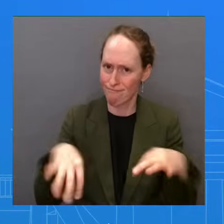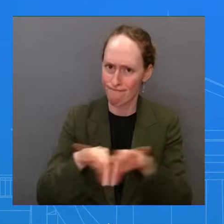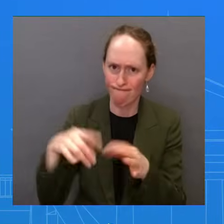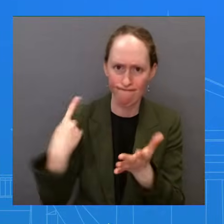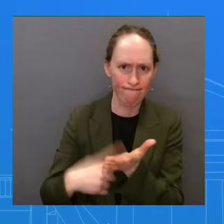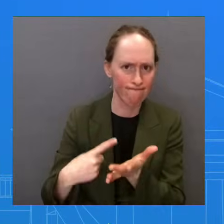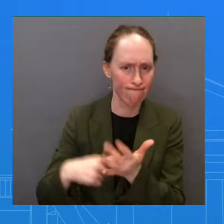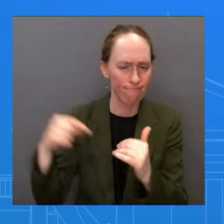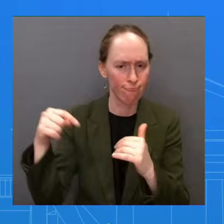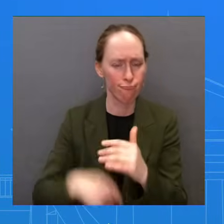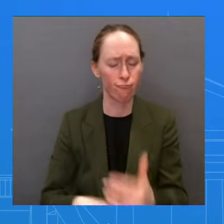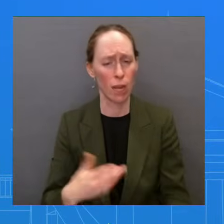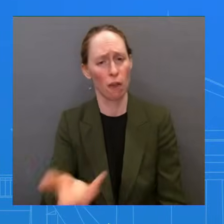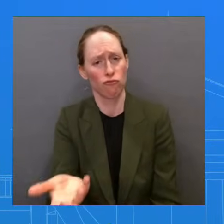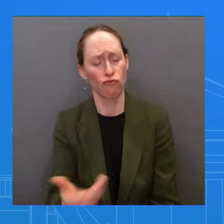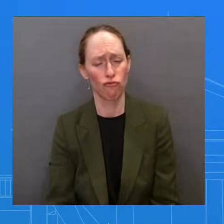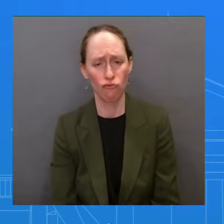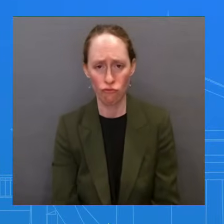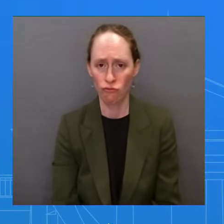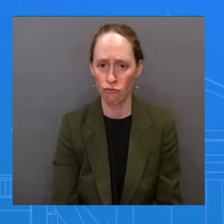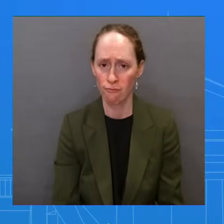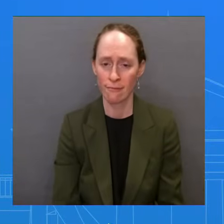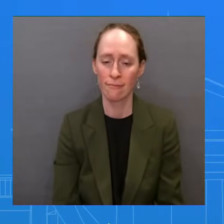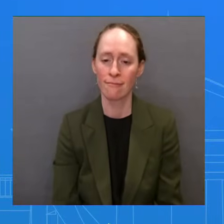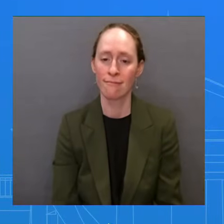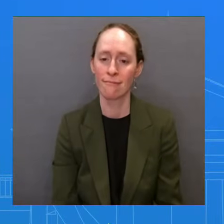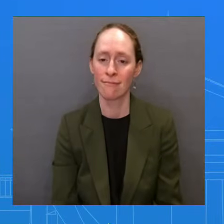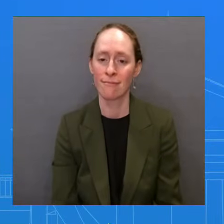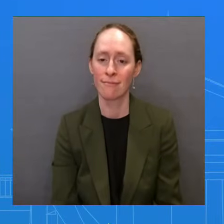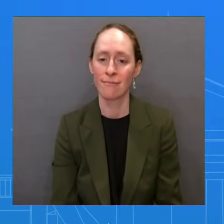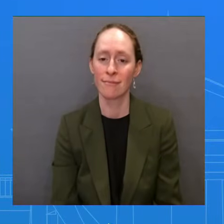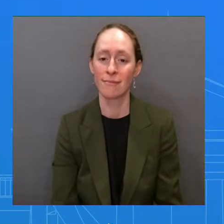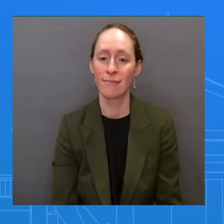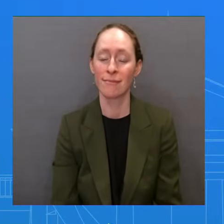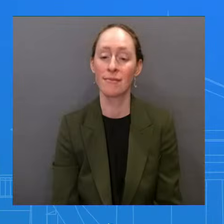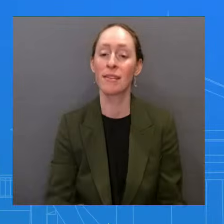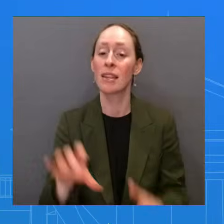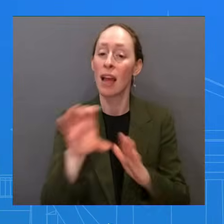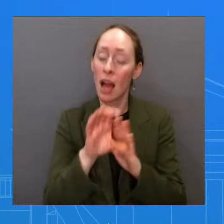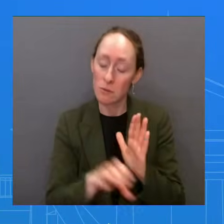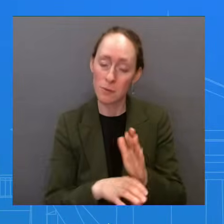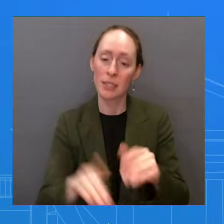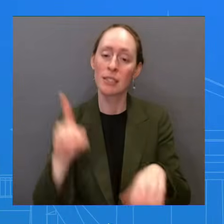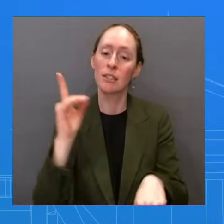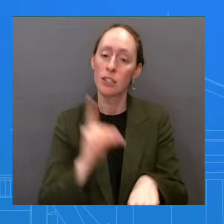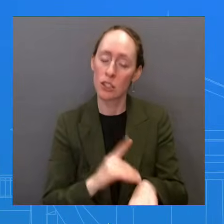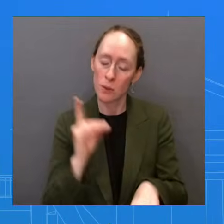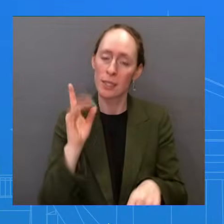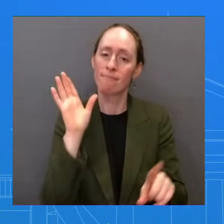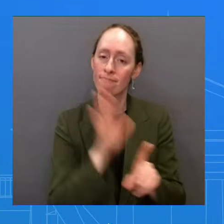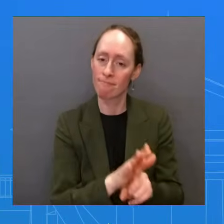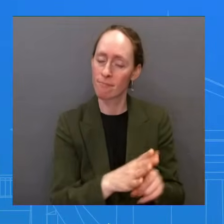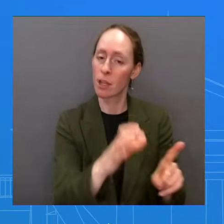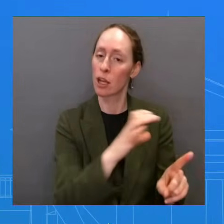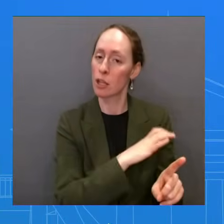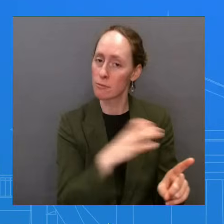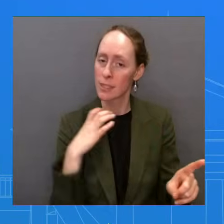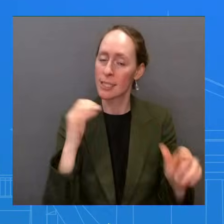that is a constitutional duty of Congress, and they need to act immediately. The Press: Can I just ask you about First Republic?